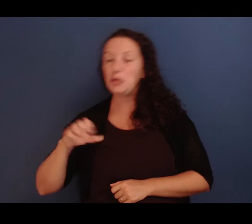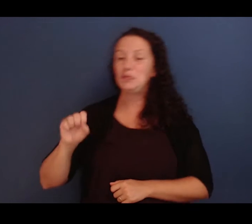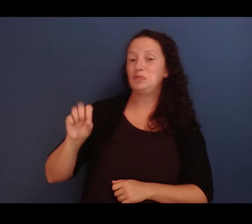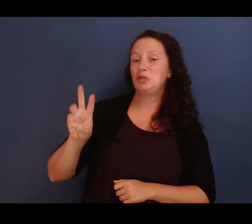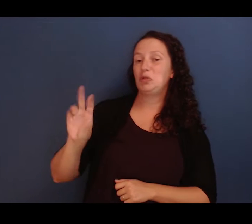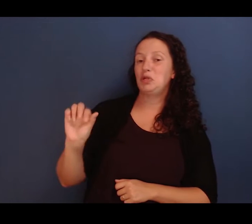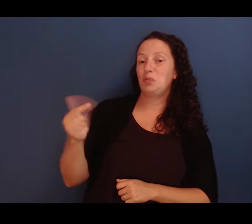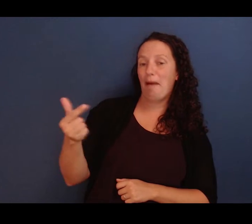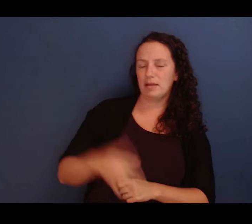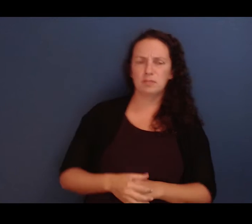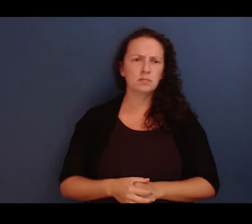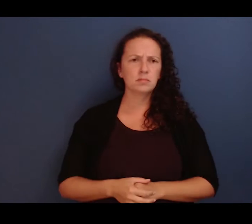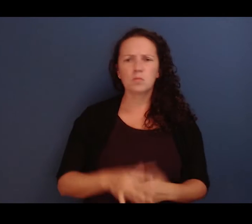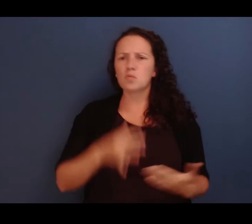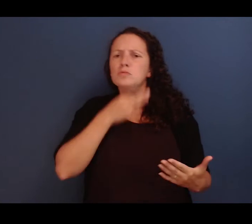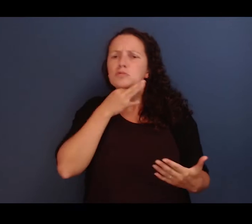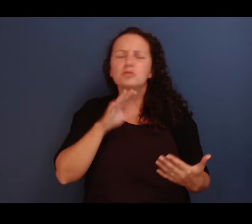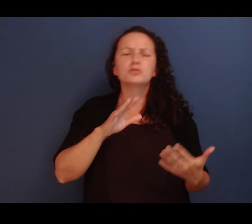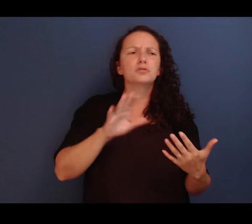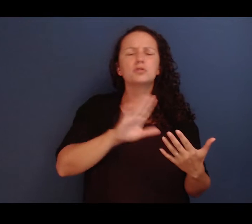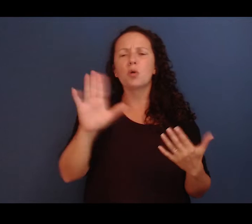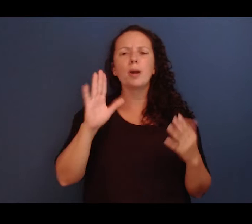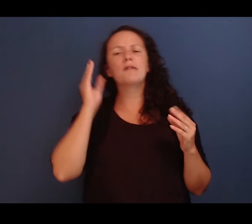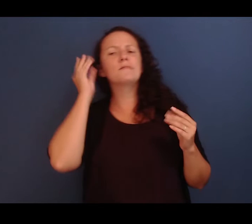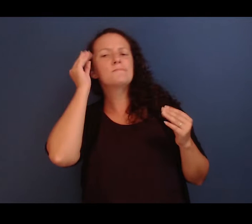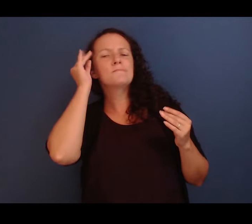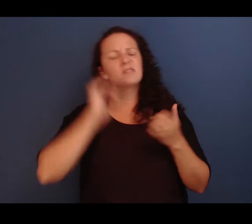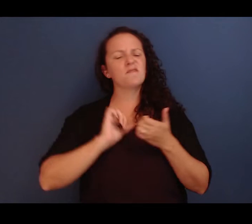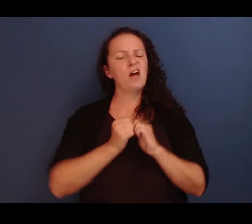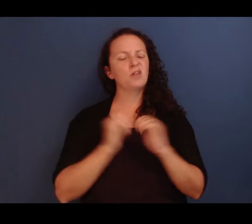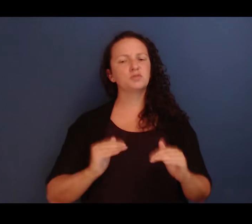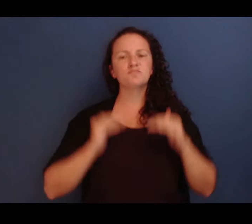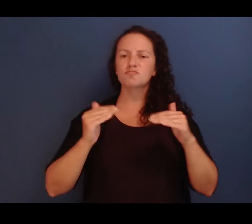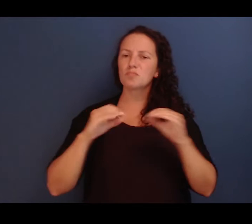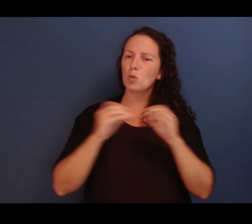I hope you can take the time to tell us how you hope to provide new and enhanced opportunities